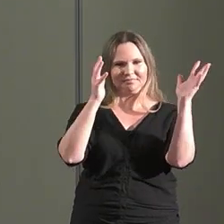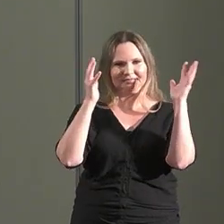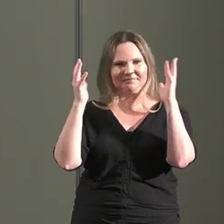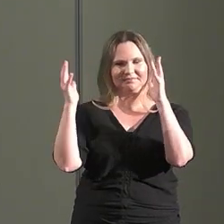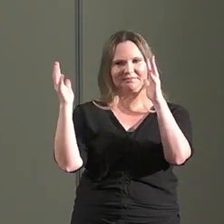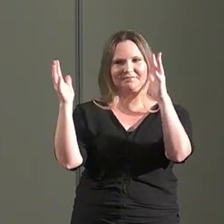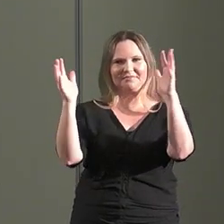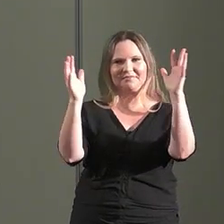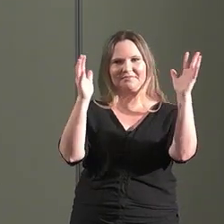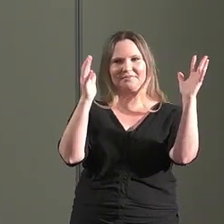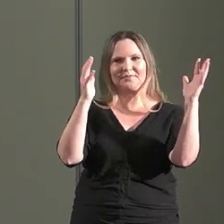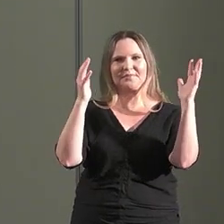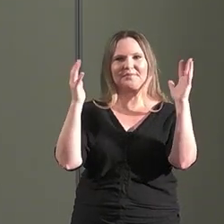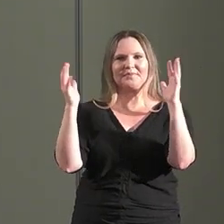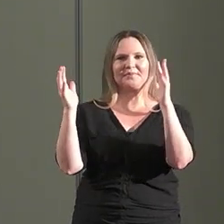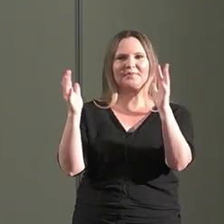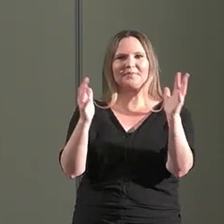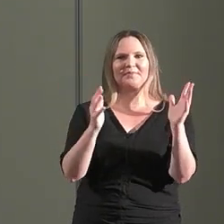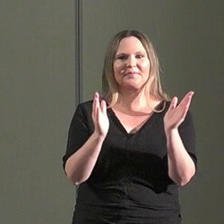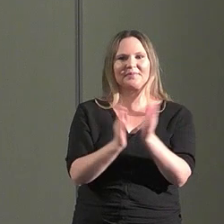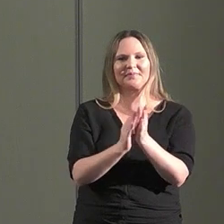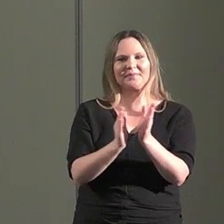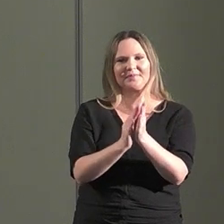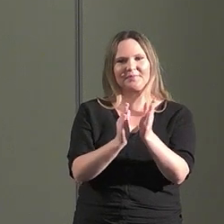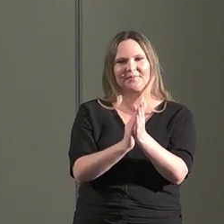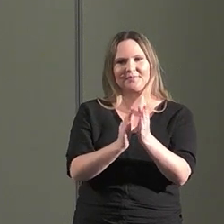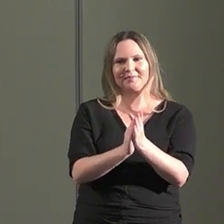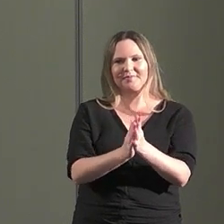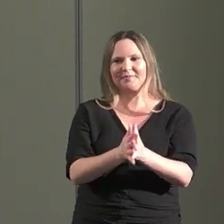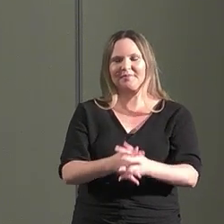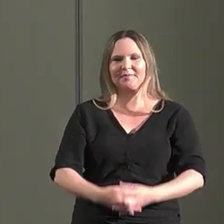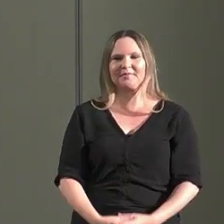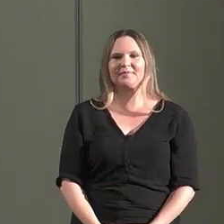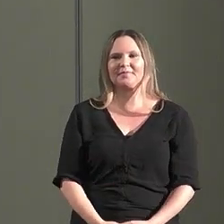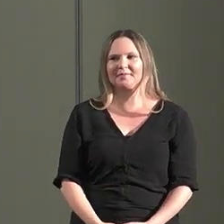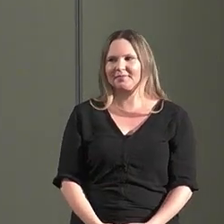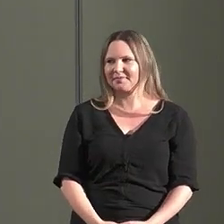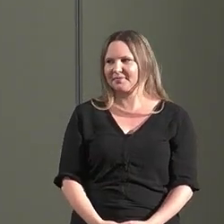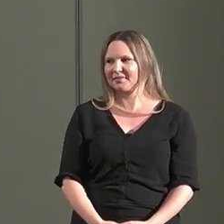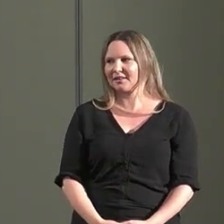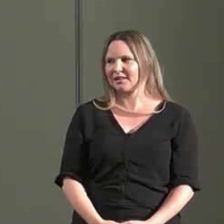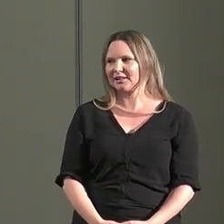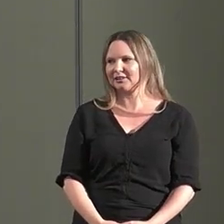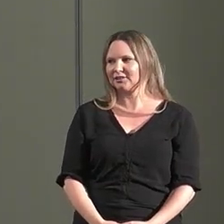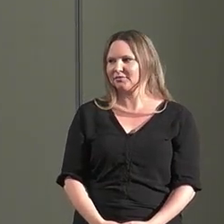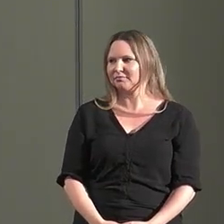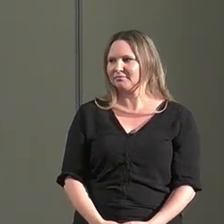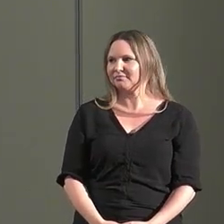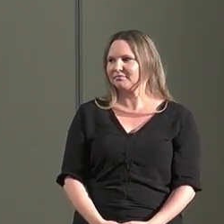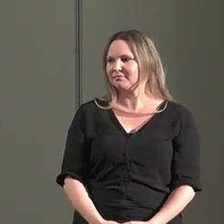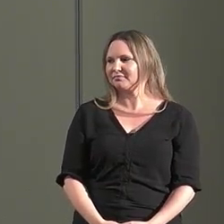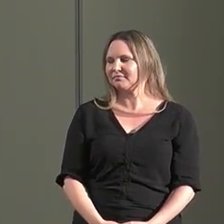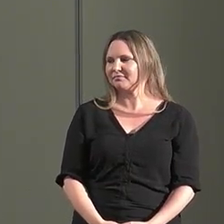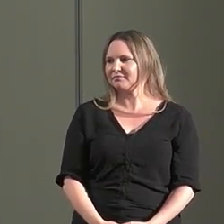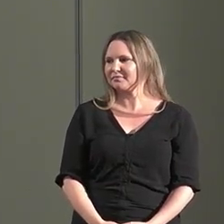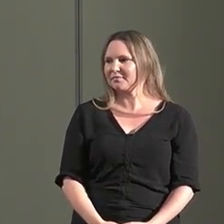Thank you.